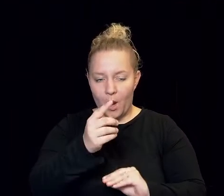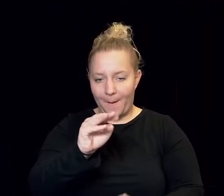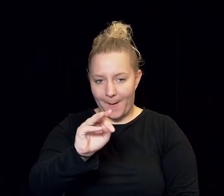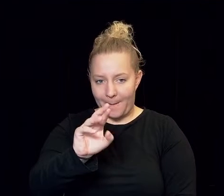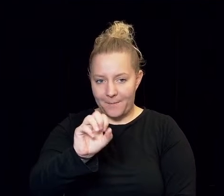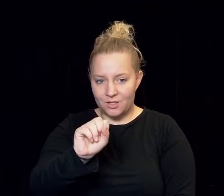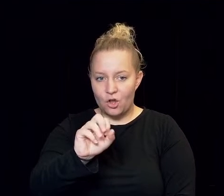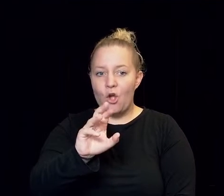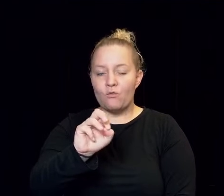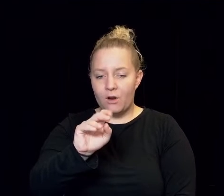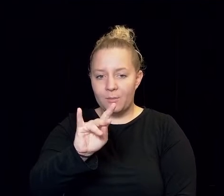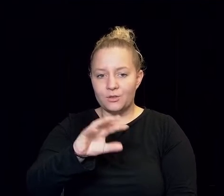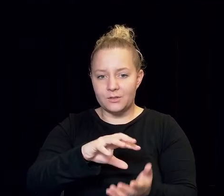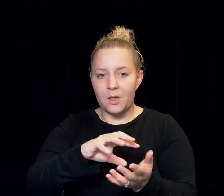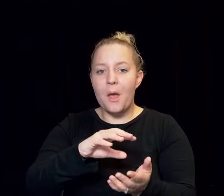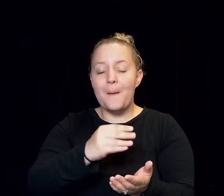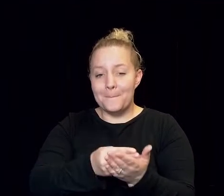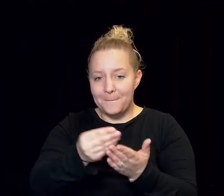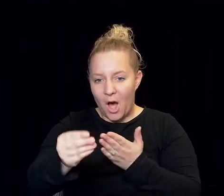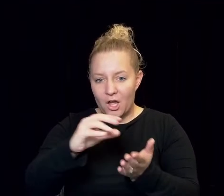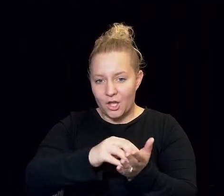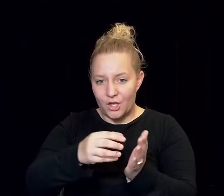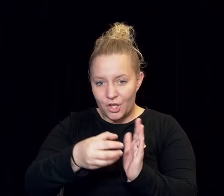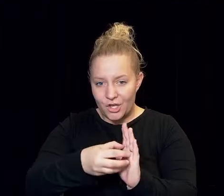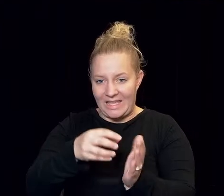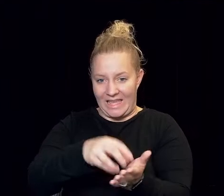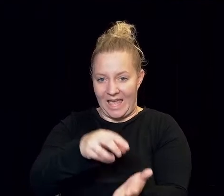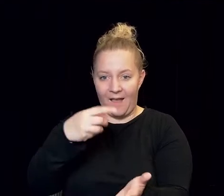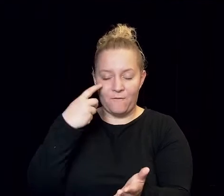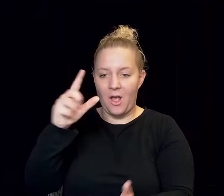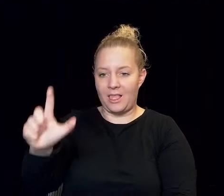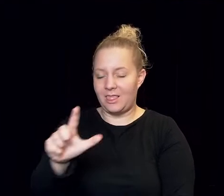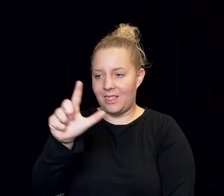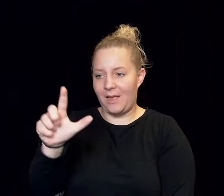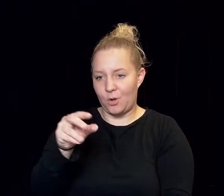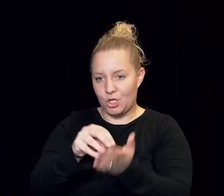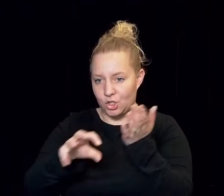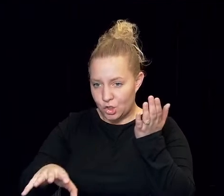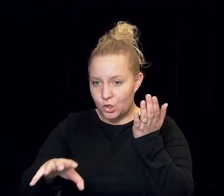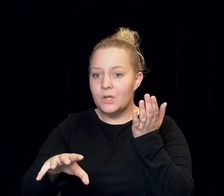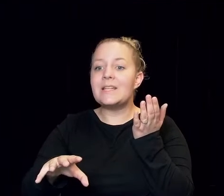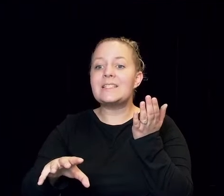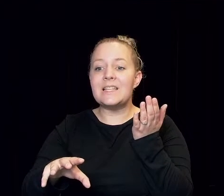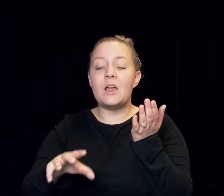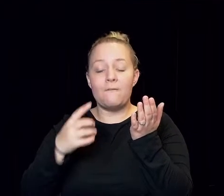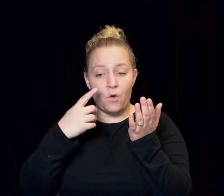to enjoy as they work on book fair. If she buys 2 full cookie cakes and each student gets 1/8